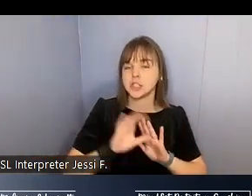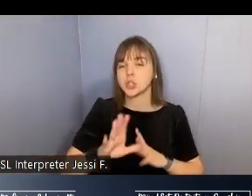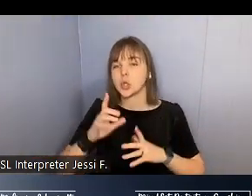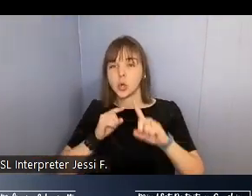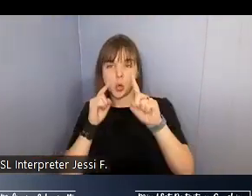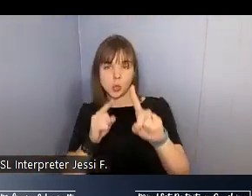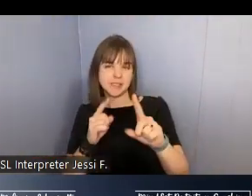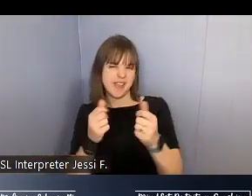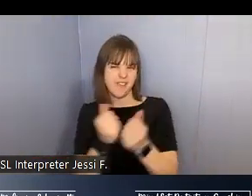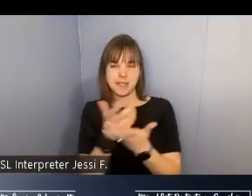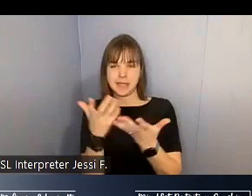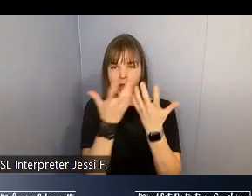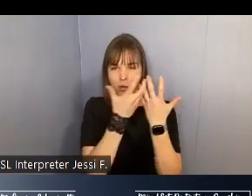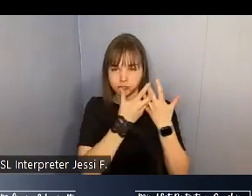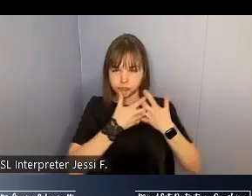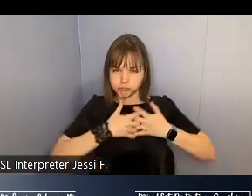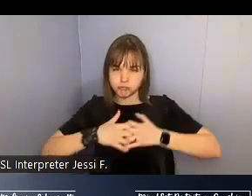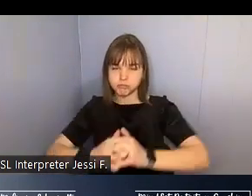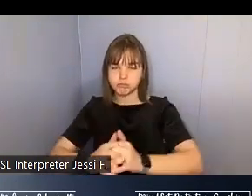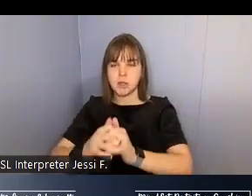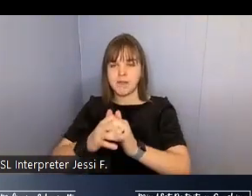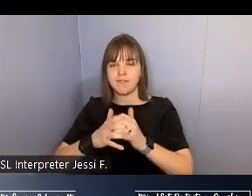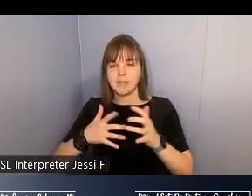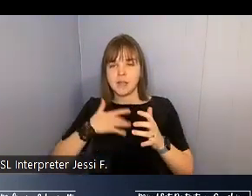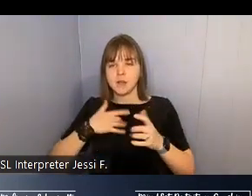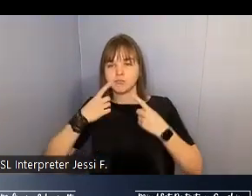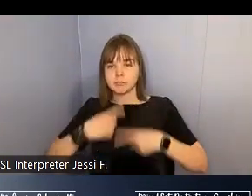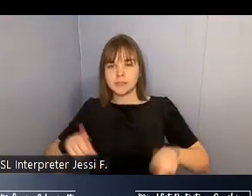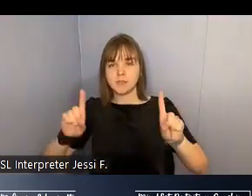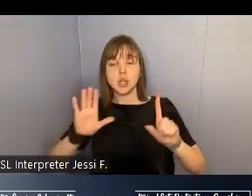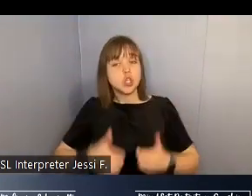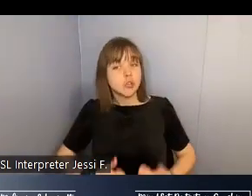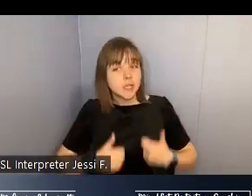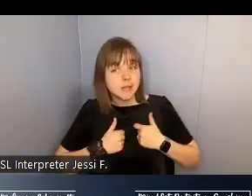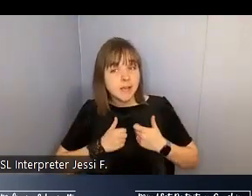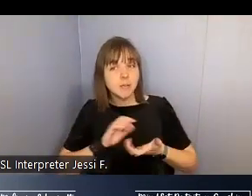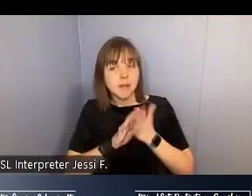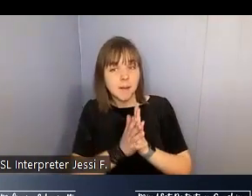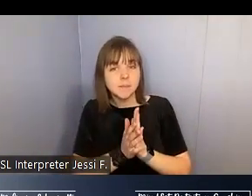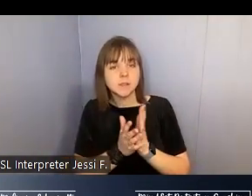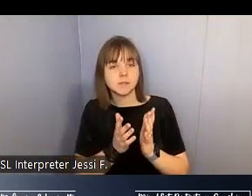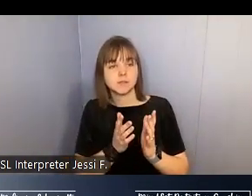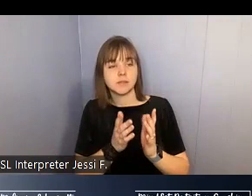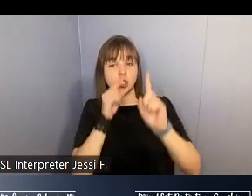and we start to embody those things and live the life that we think we should be living and be that person.